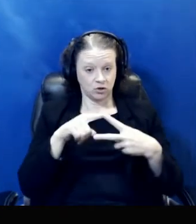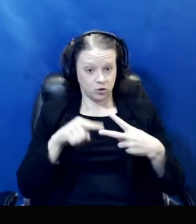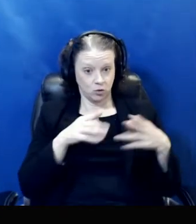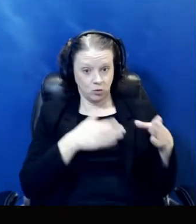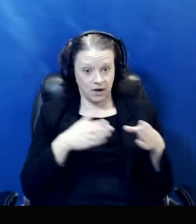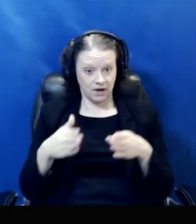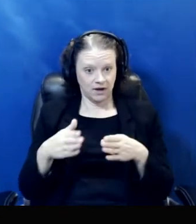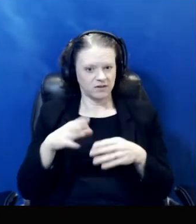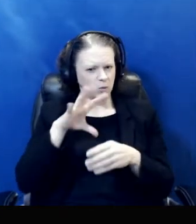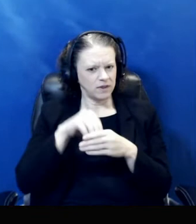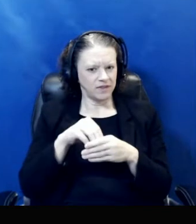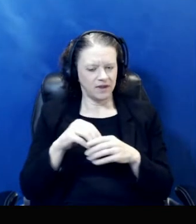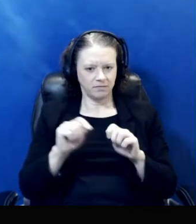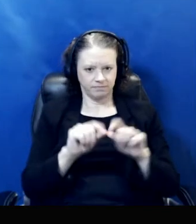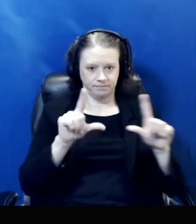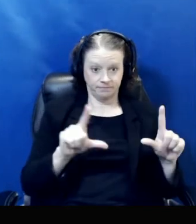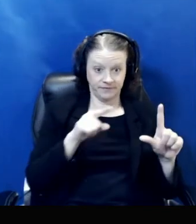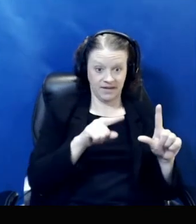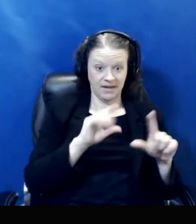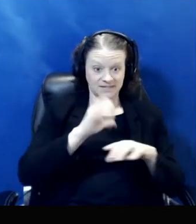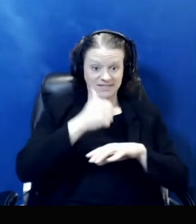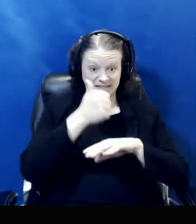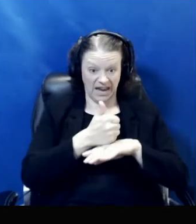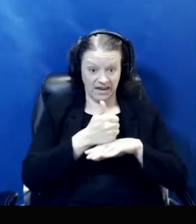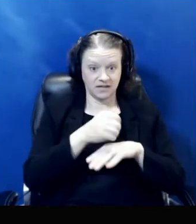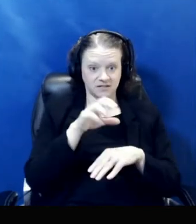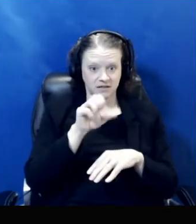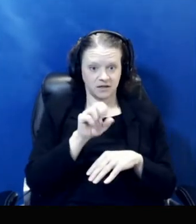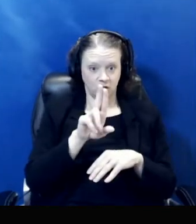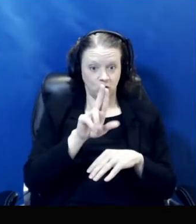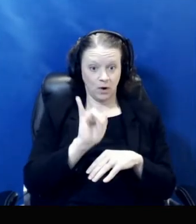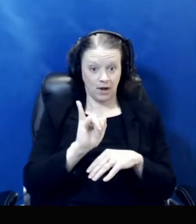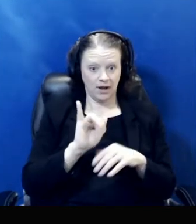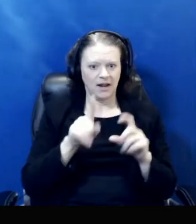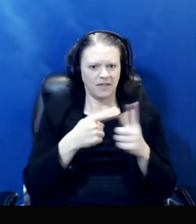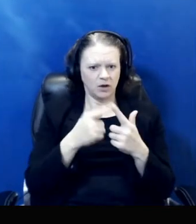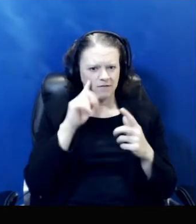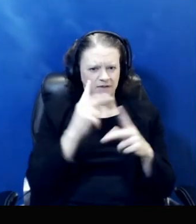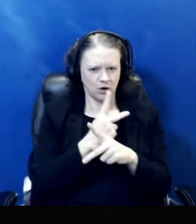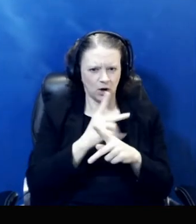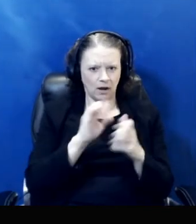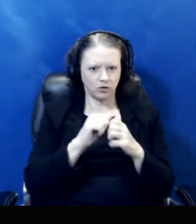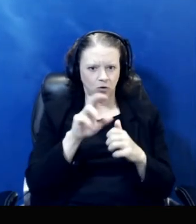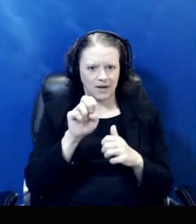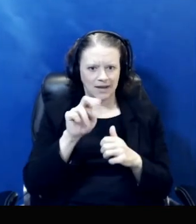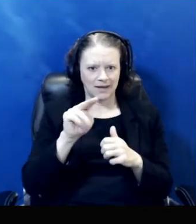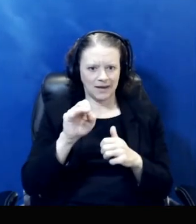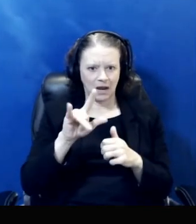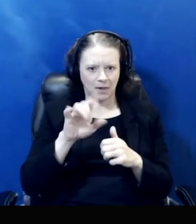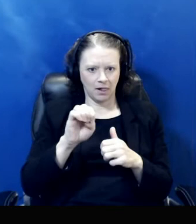how the game provided the option to enable waypoint markers to players, and then a screenshot of what the waypoint